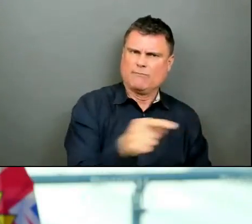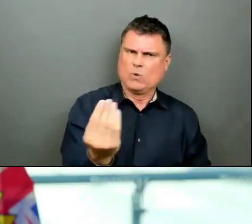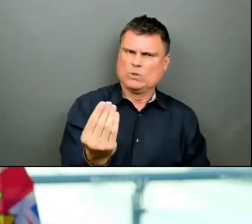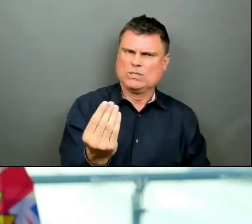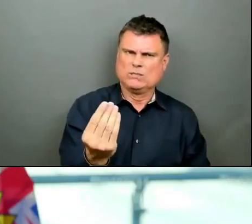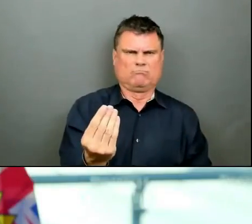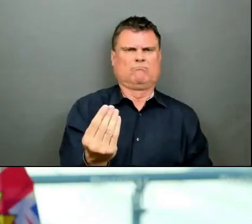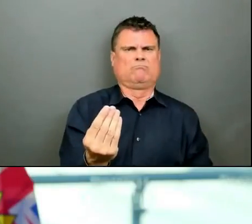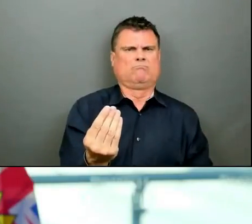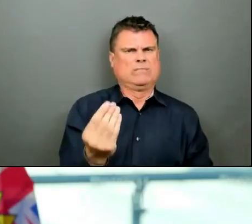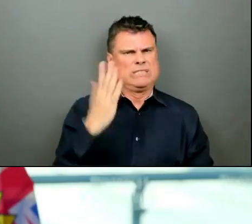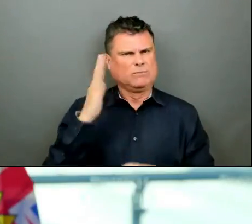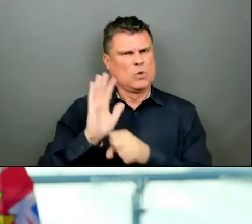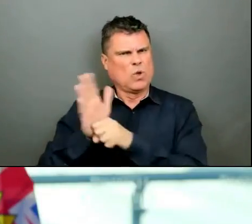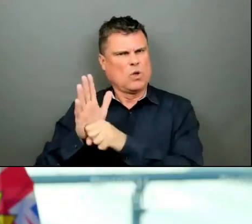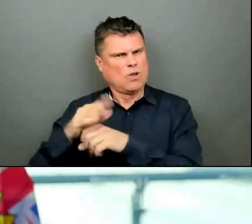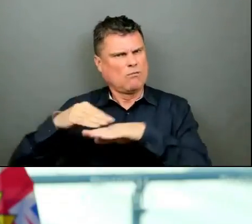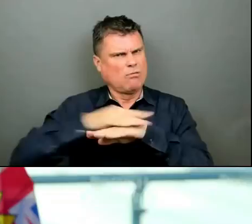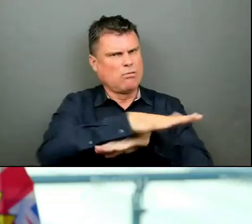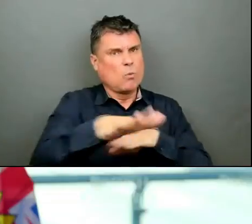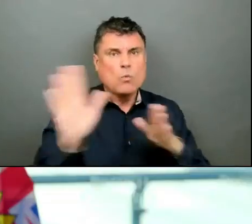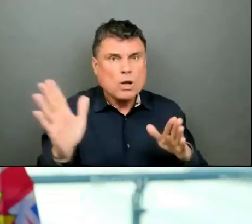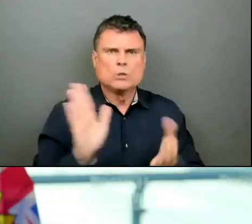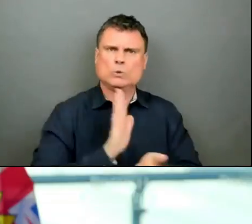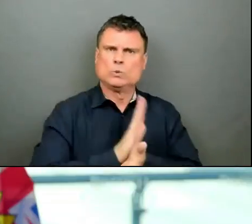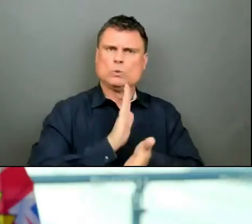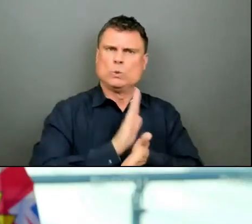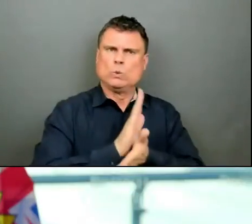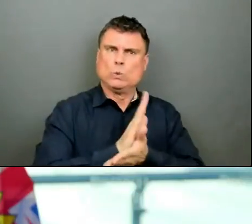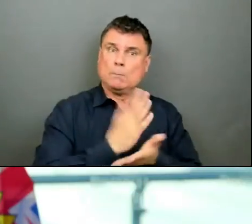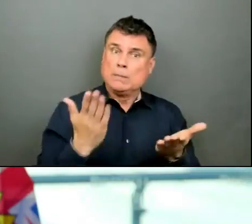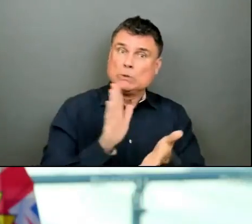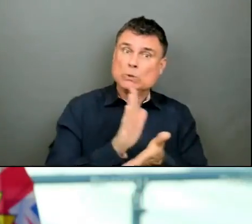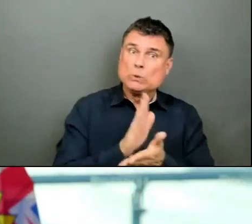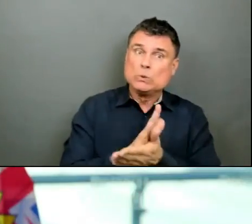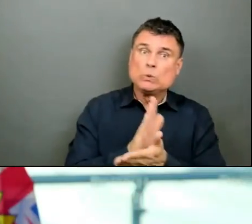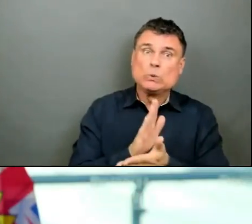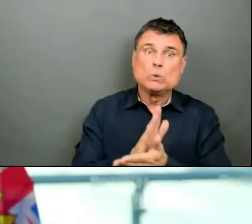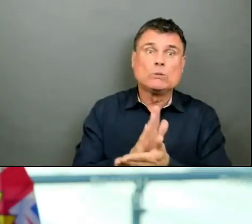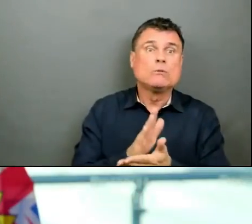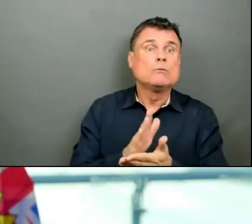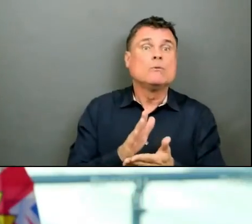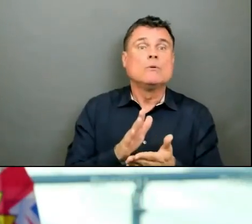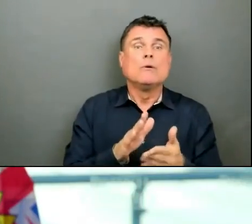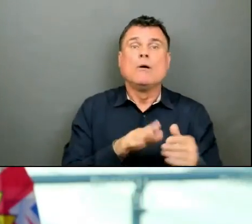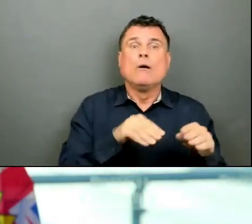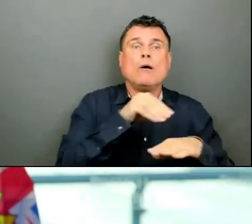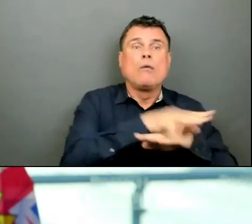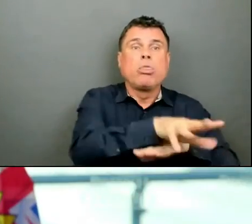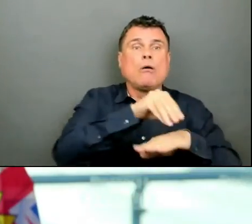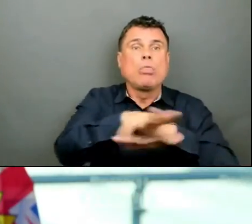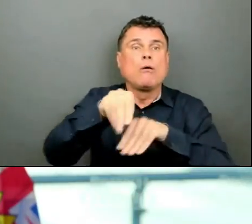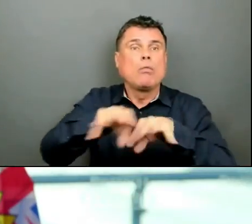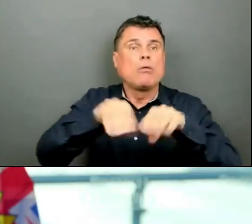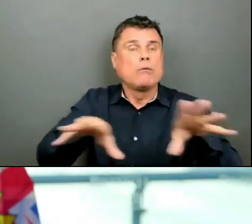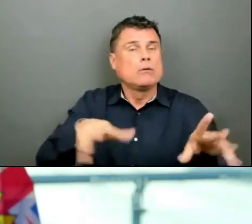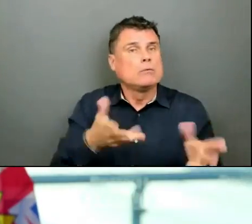And I am wondering what you think is behind that, because it seems to suggest there is significant COVID transmission in school